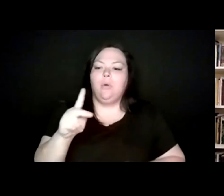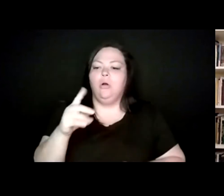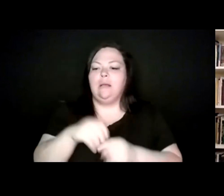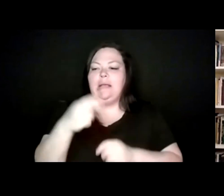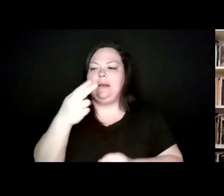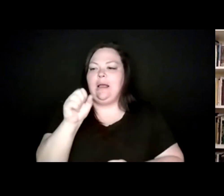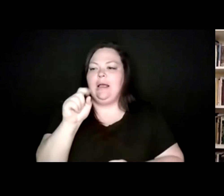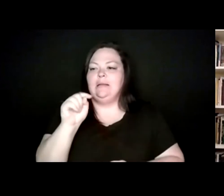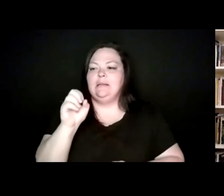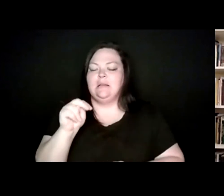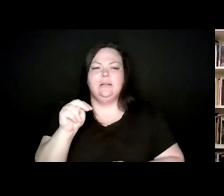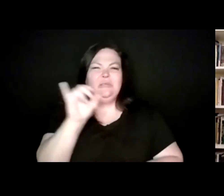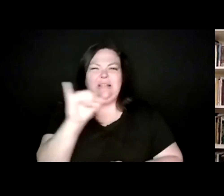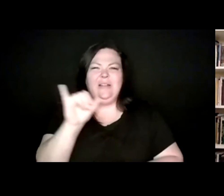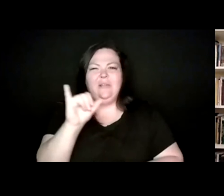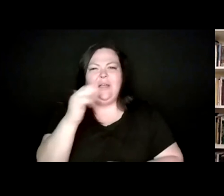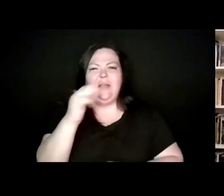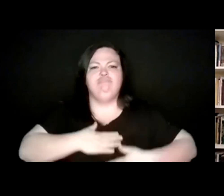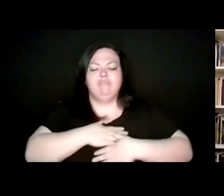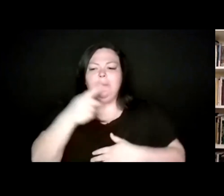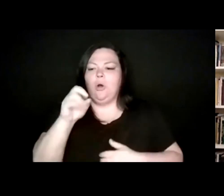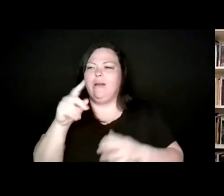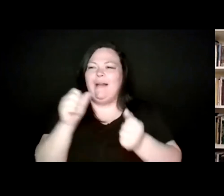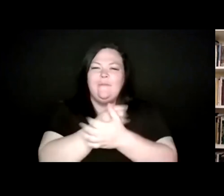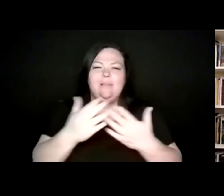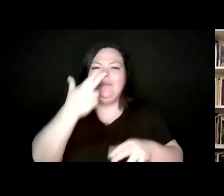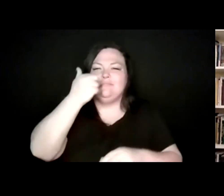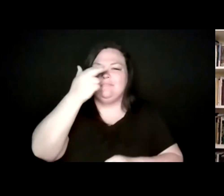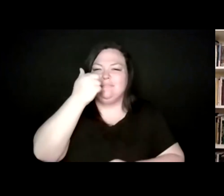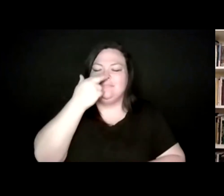was sort of like an amusement park where everything was a joke, um, you would trigger things and